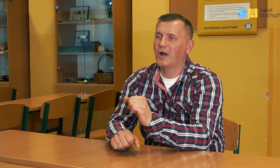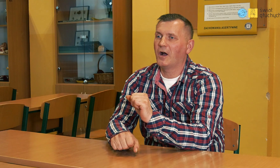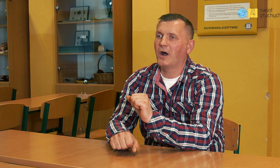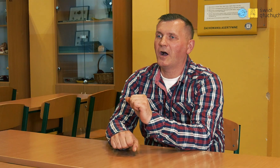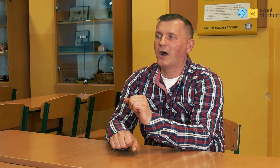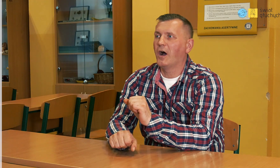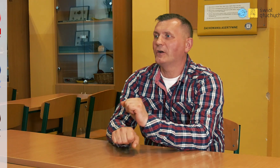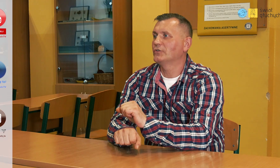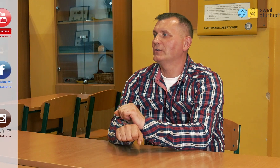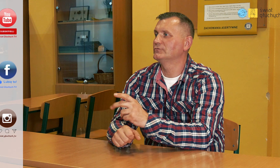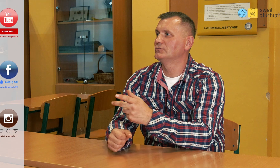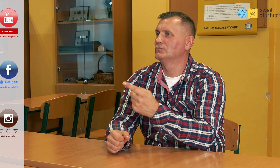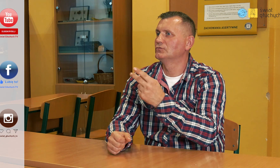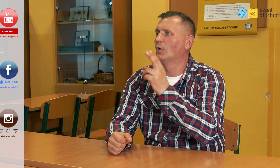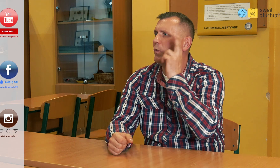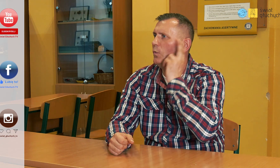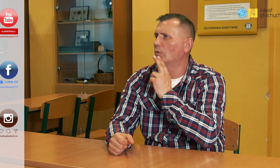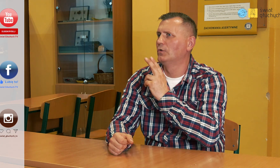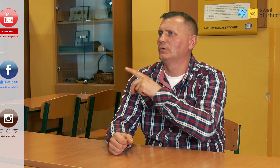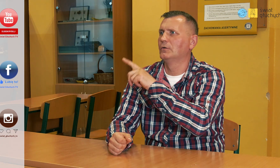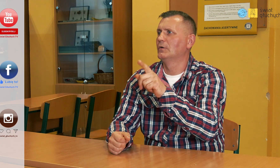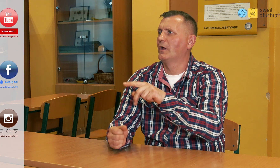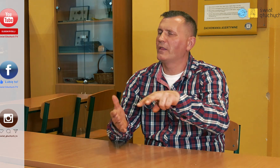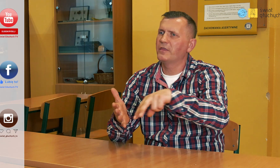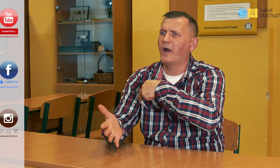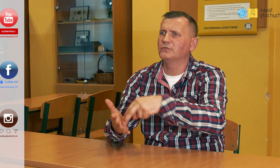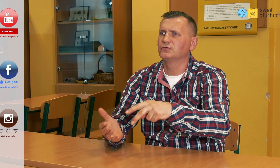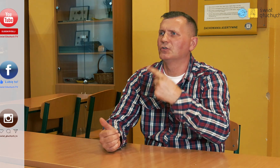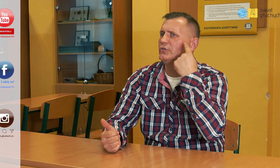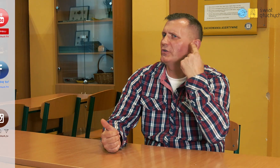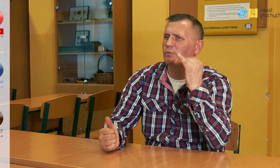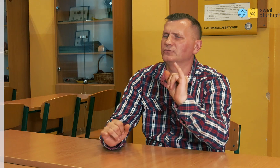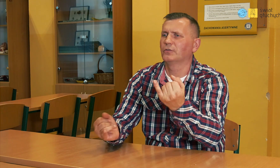What were parties like?